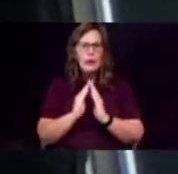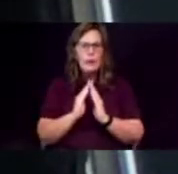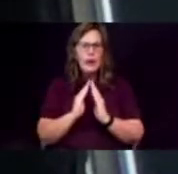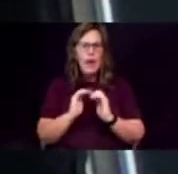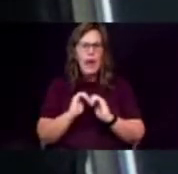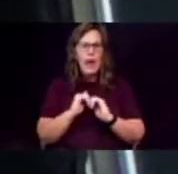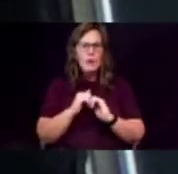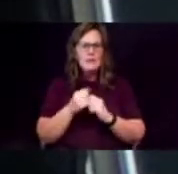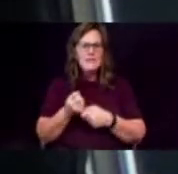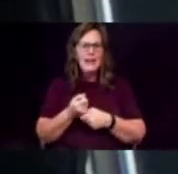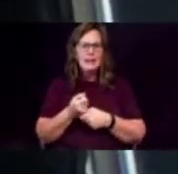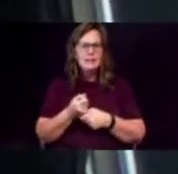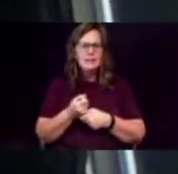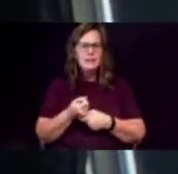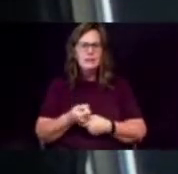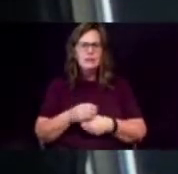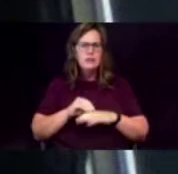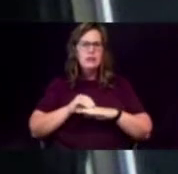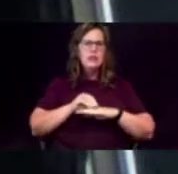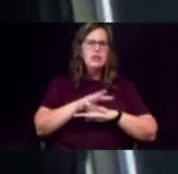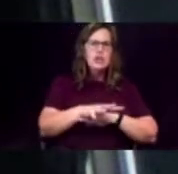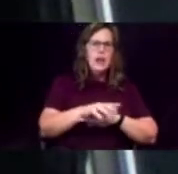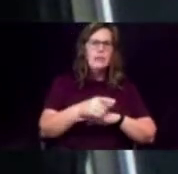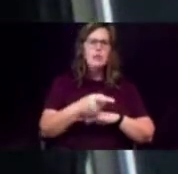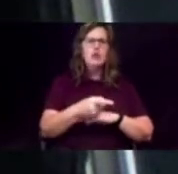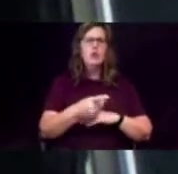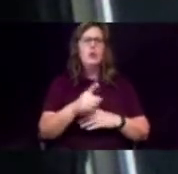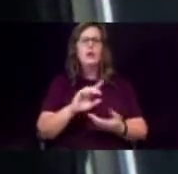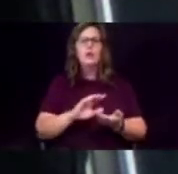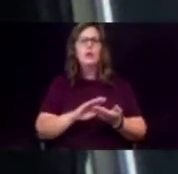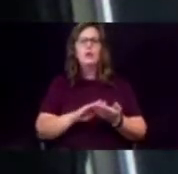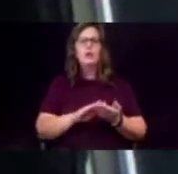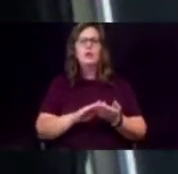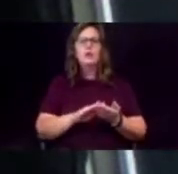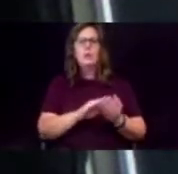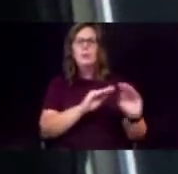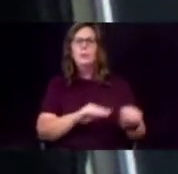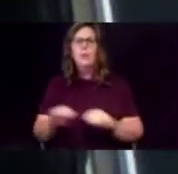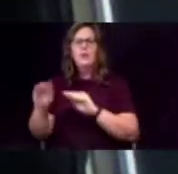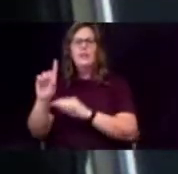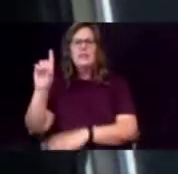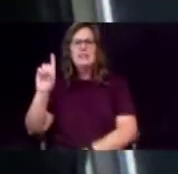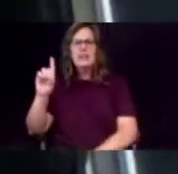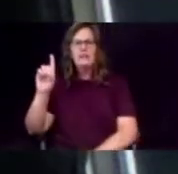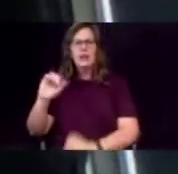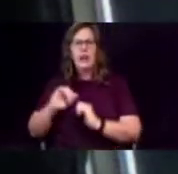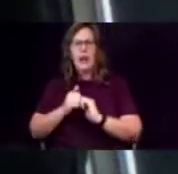or influenced you moving to denver and how does that affect your current denver experiences